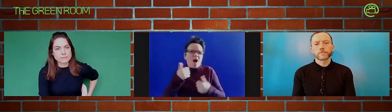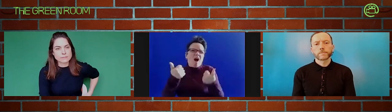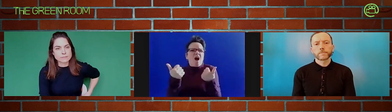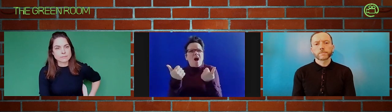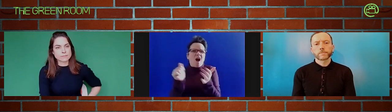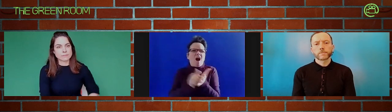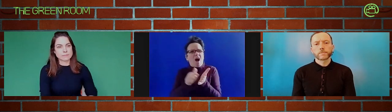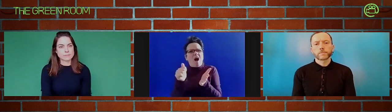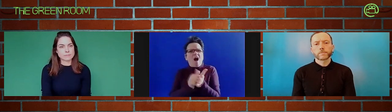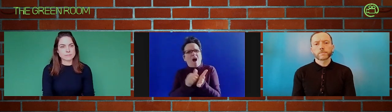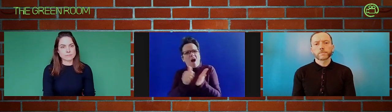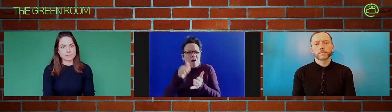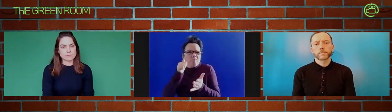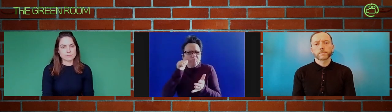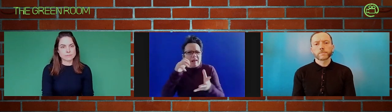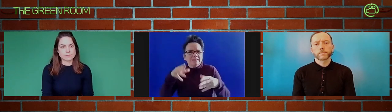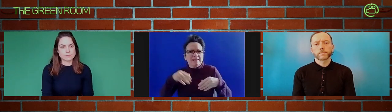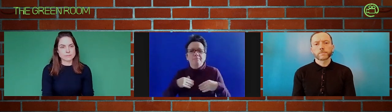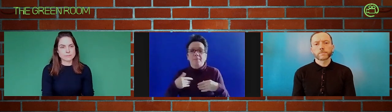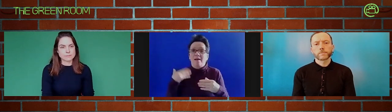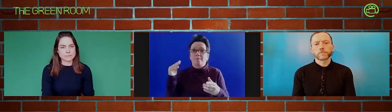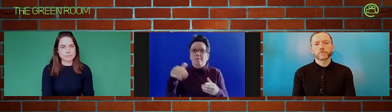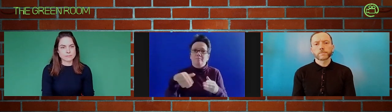came to York, you know, when you do your hodgepodgey jobs